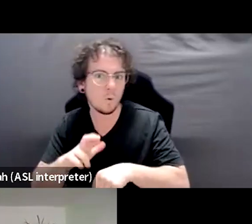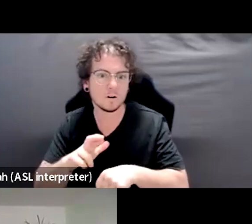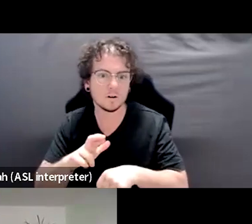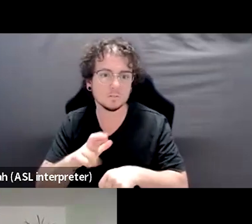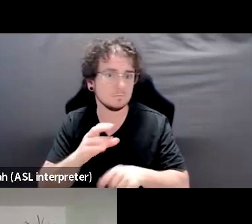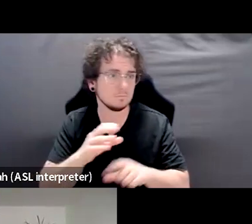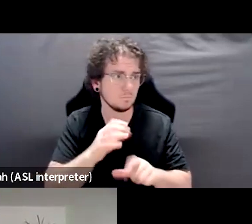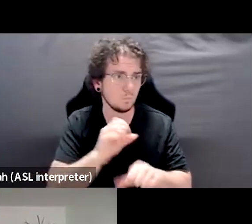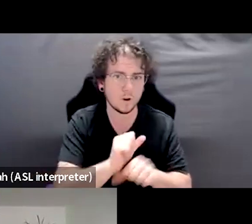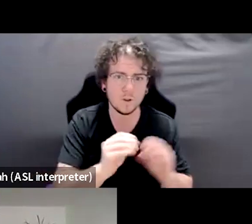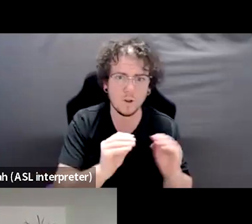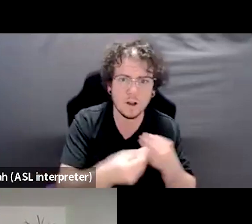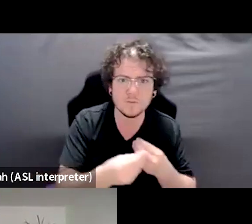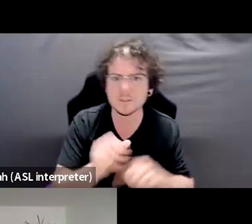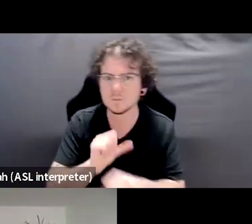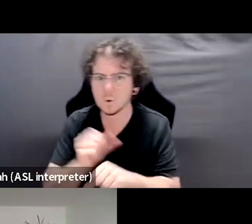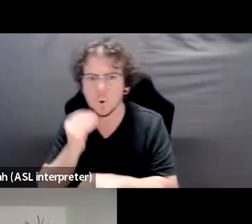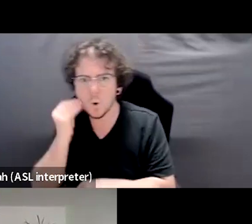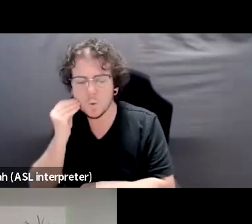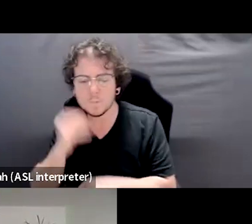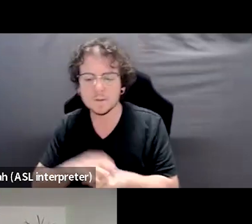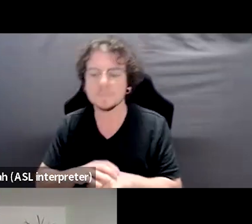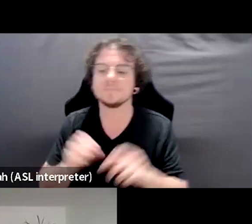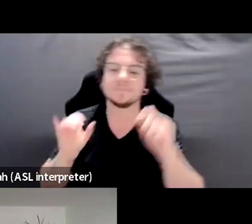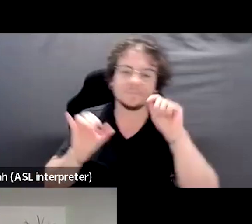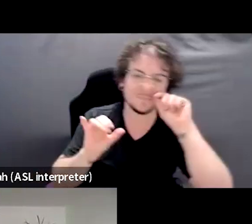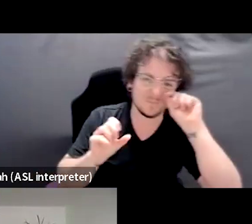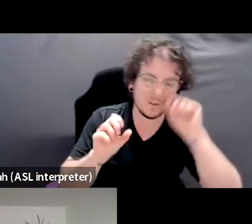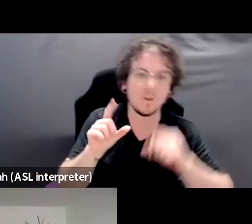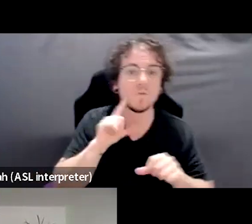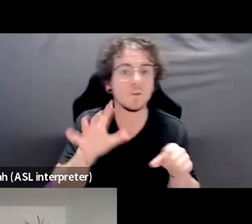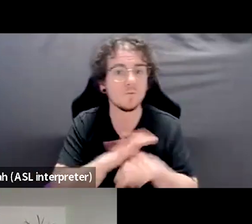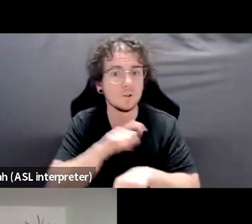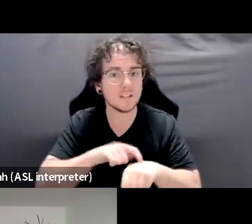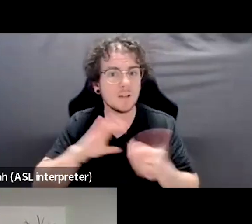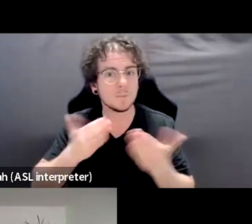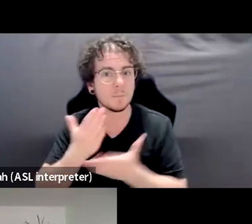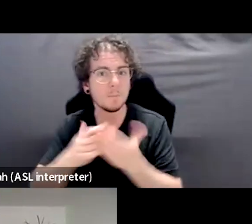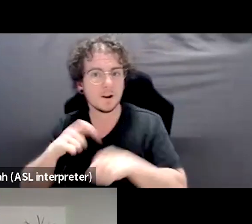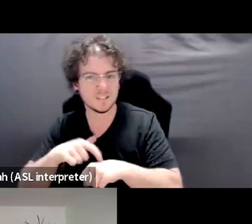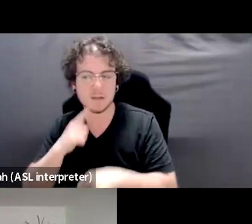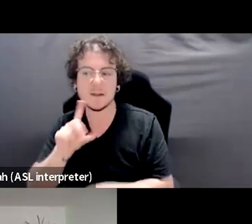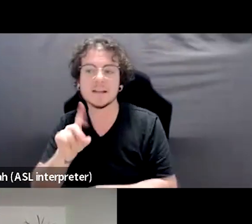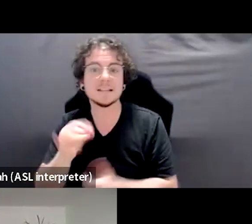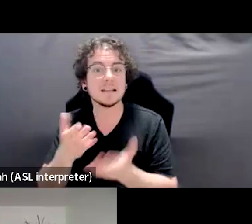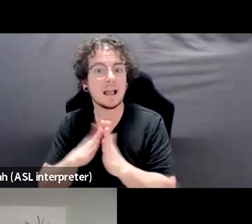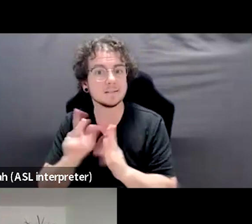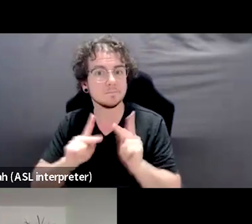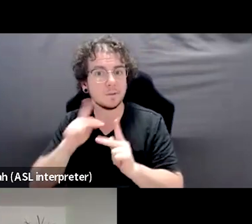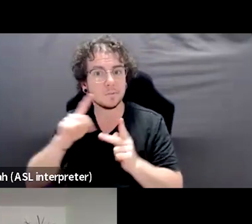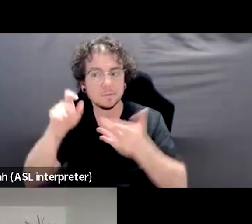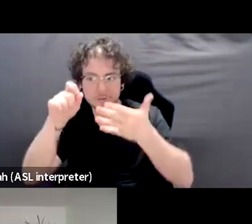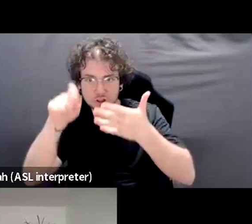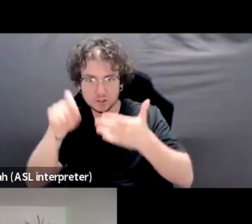part-time, we did within the questions have people select whether they were full-time or part-time